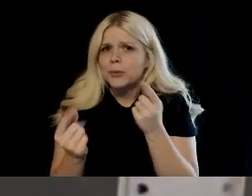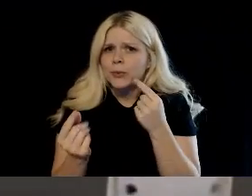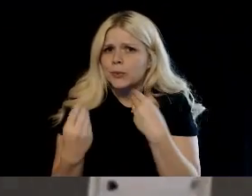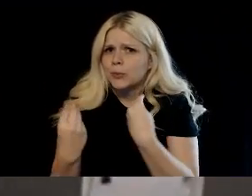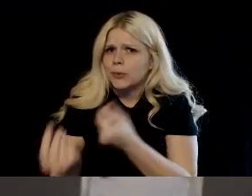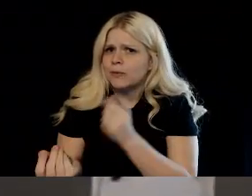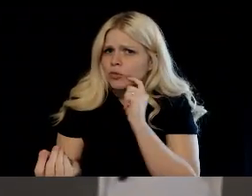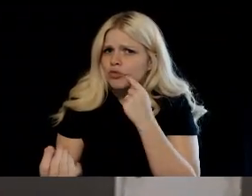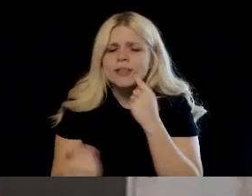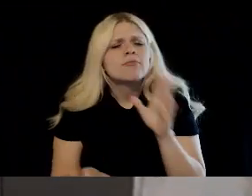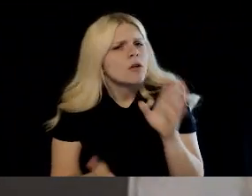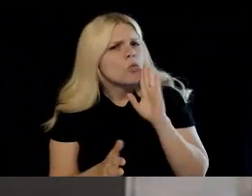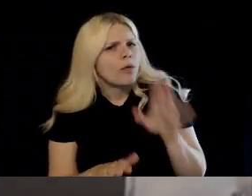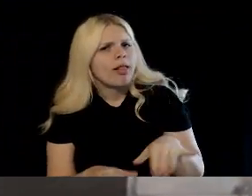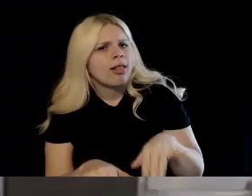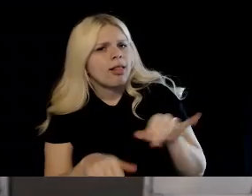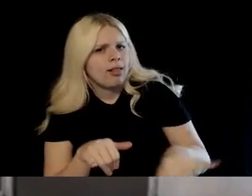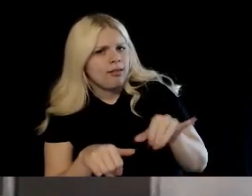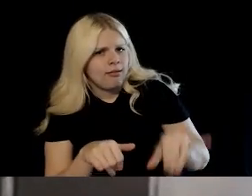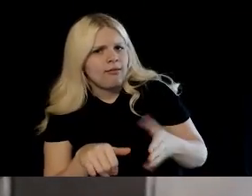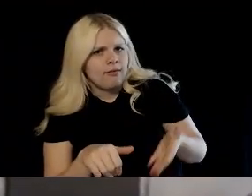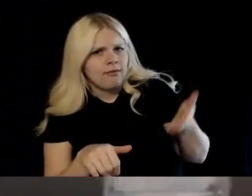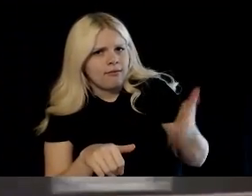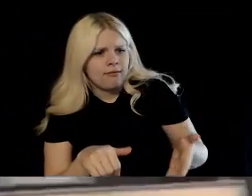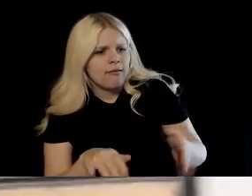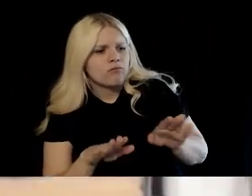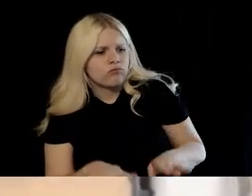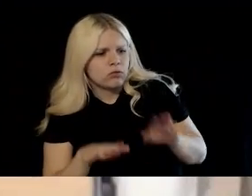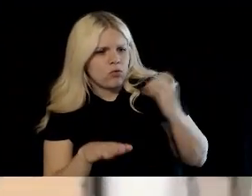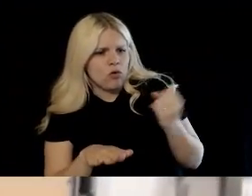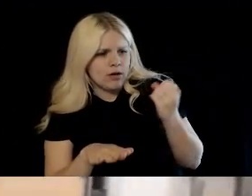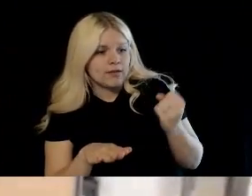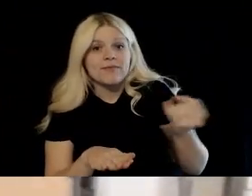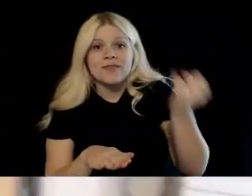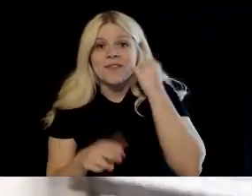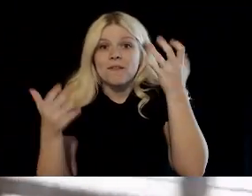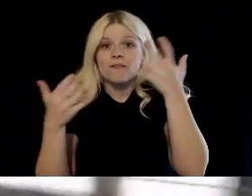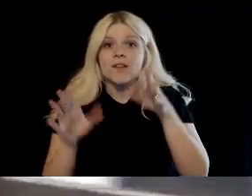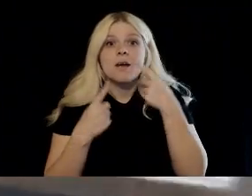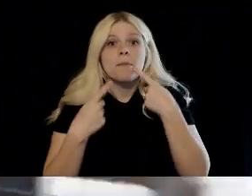When he's done, he gets a huge jackpot. Erica: Oh my goodness! Okay you guys this is